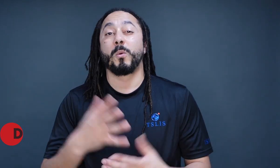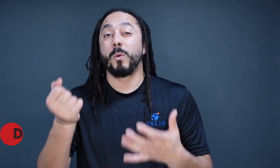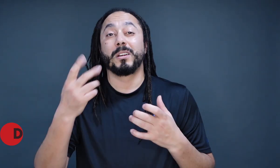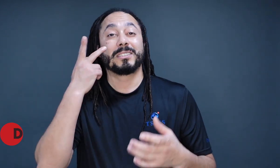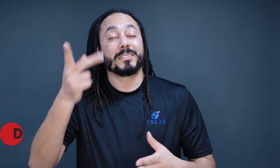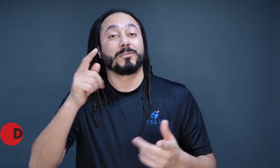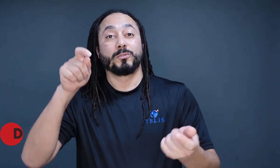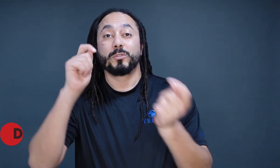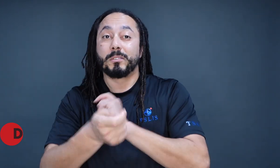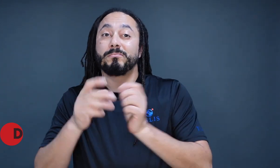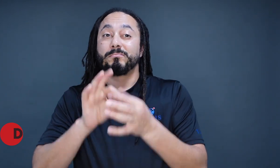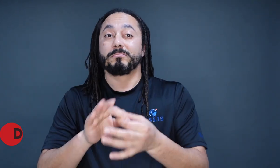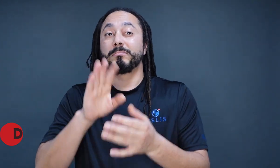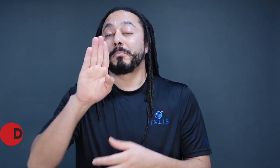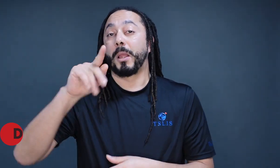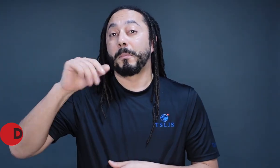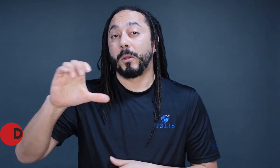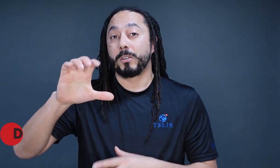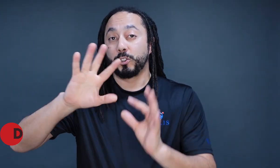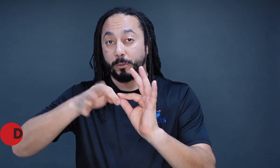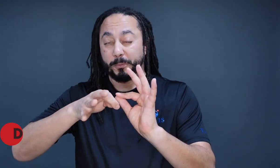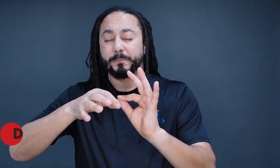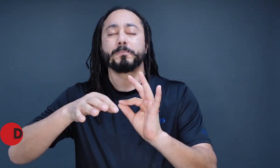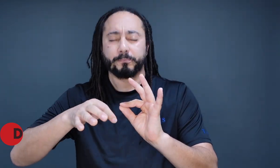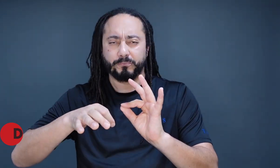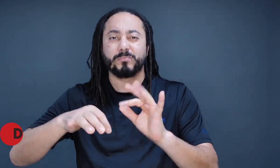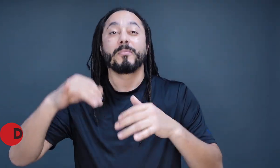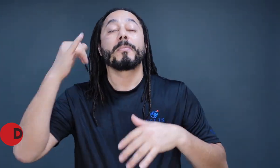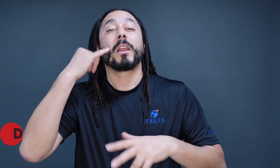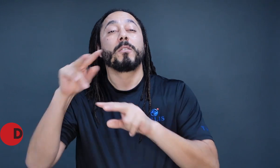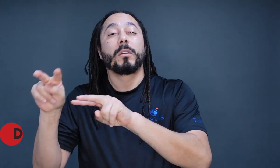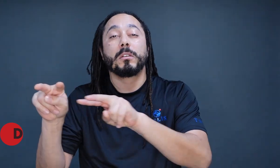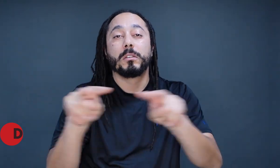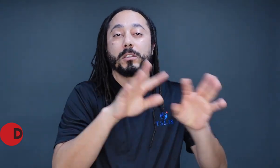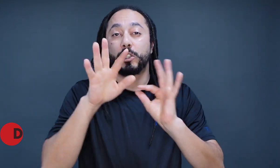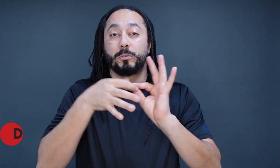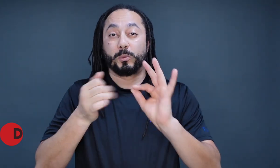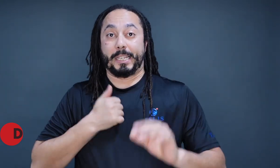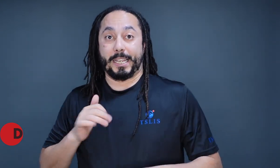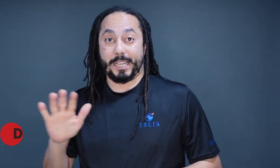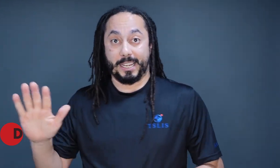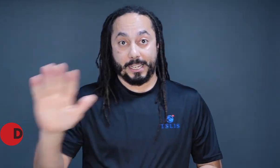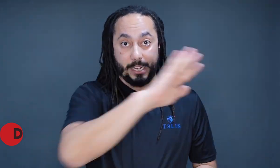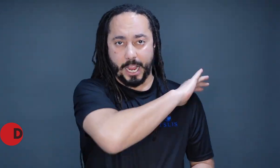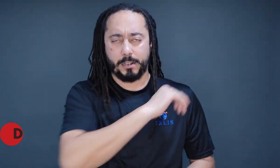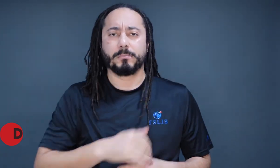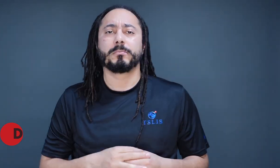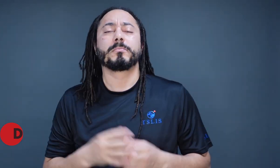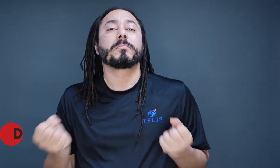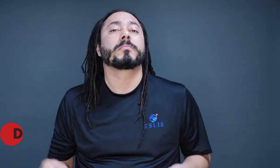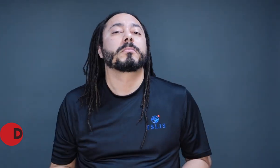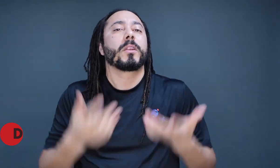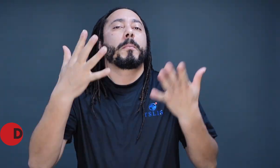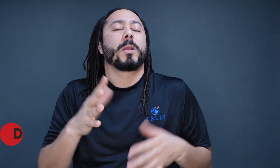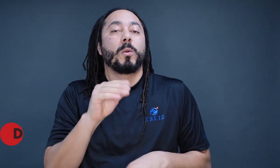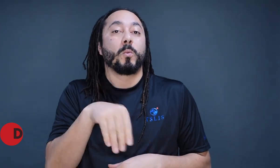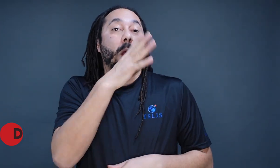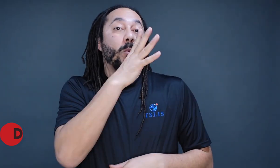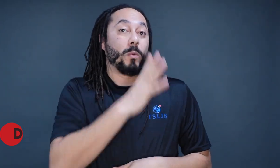What changes do I want to see in relation to IBPOC interpreters? If you look at all interpreters across Canada.. How many white women?